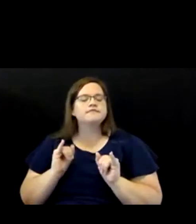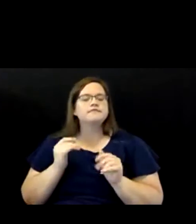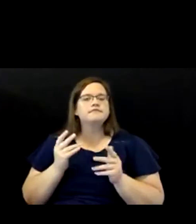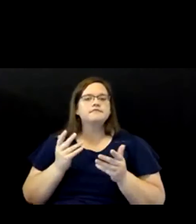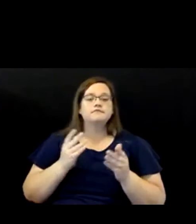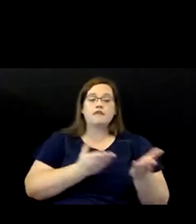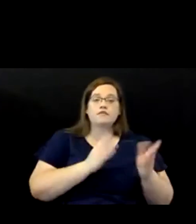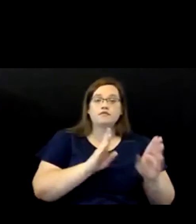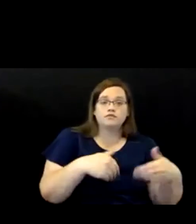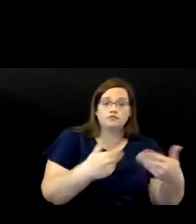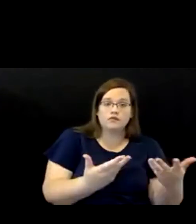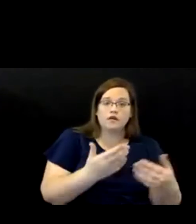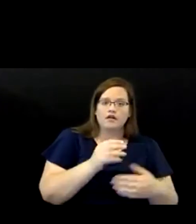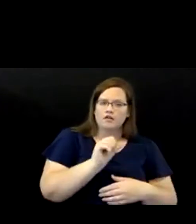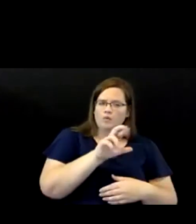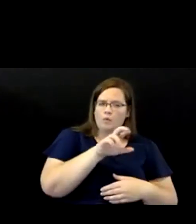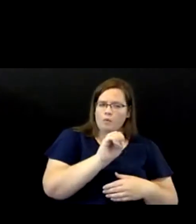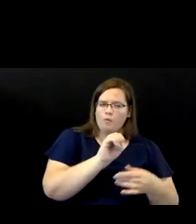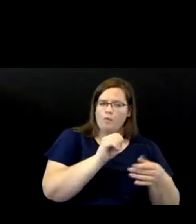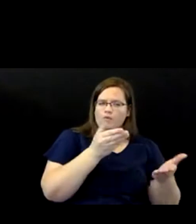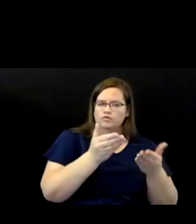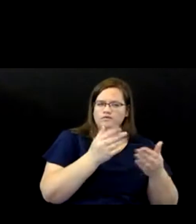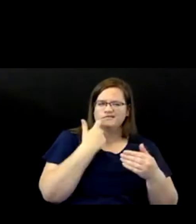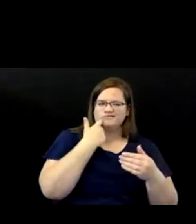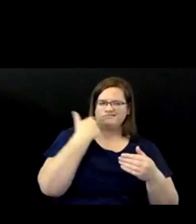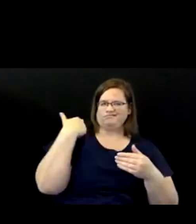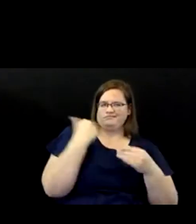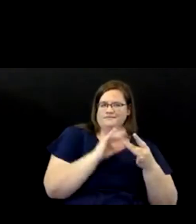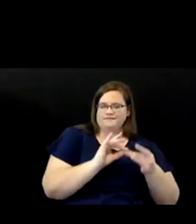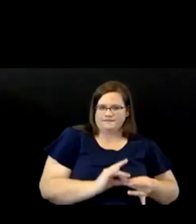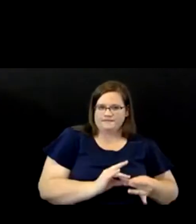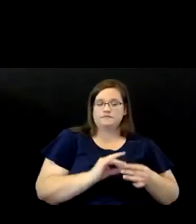services earlier. In our data, the most recent data we have,